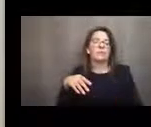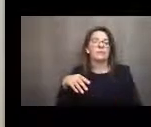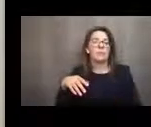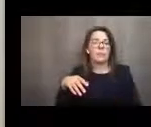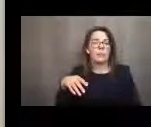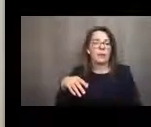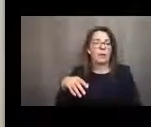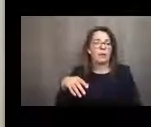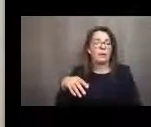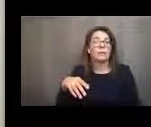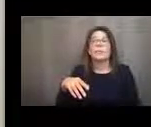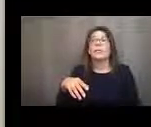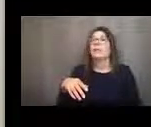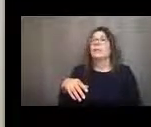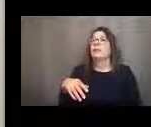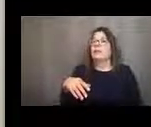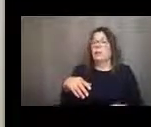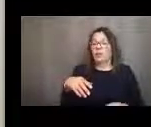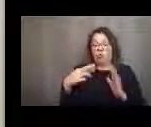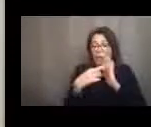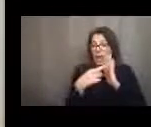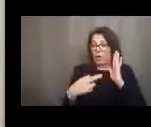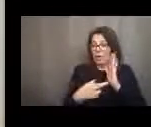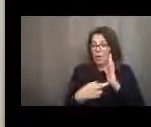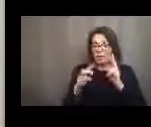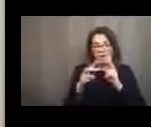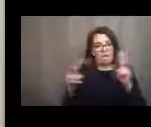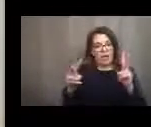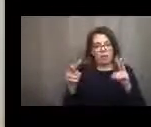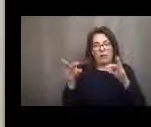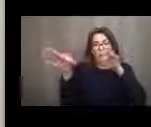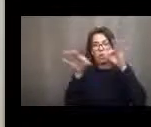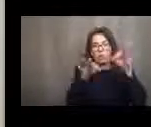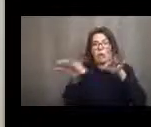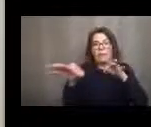Again, like I told you, the regulation is very prescriptive in the requirements